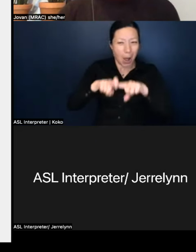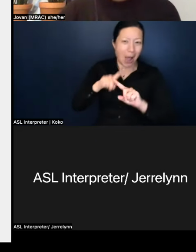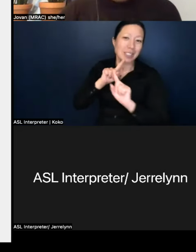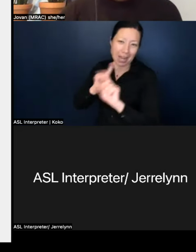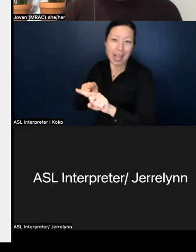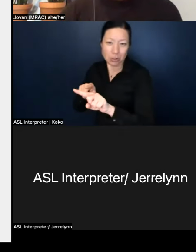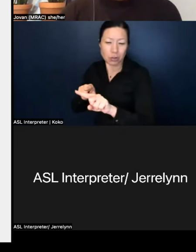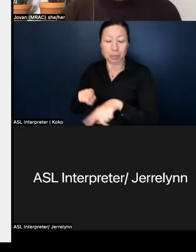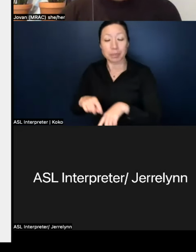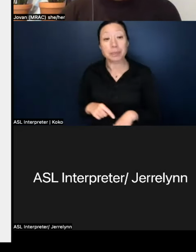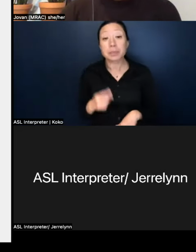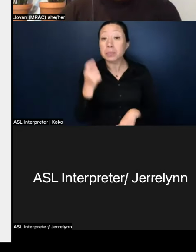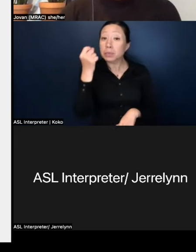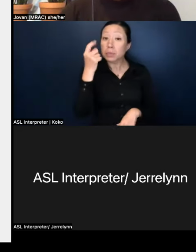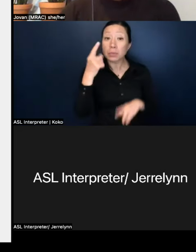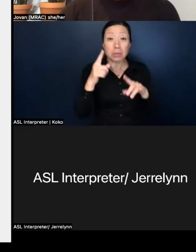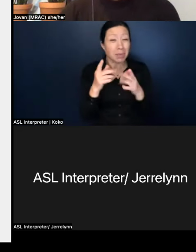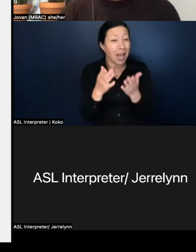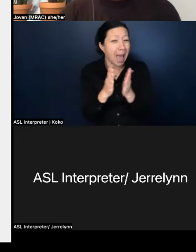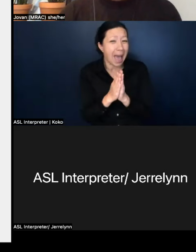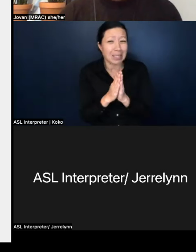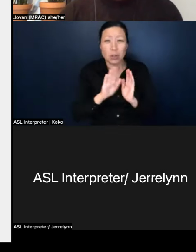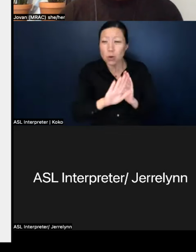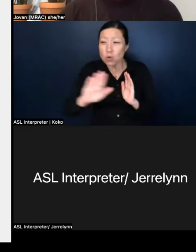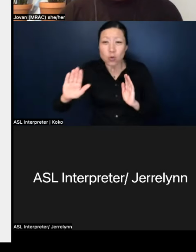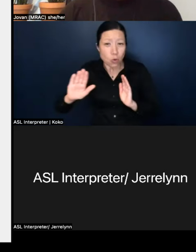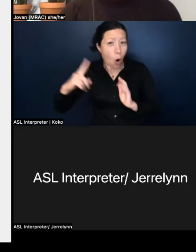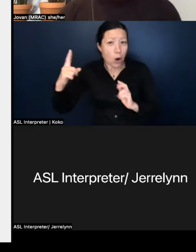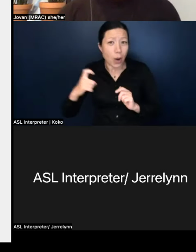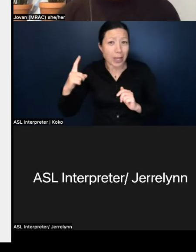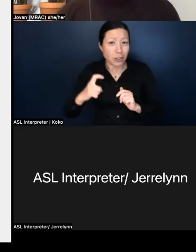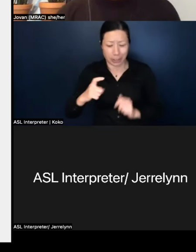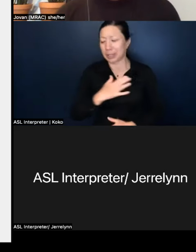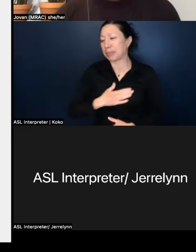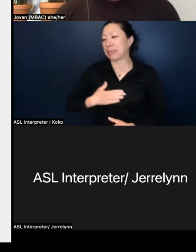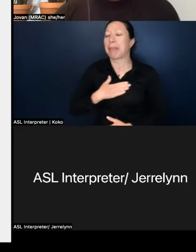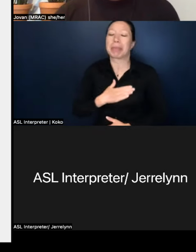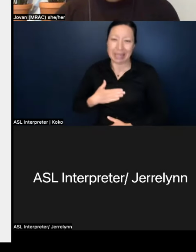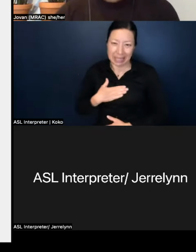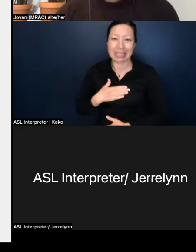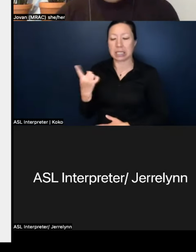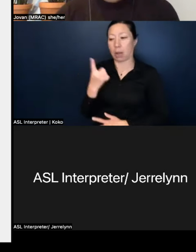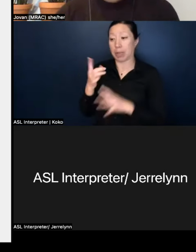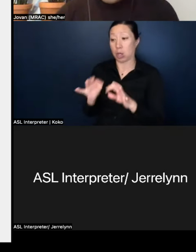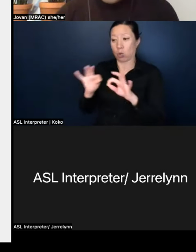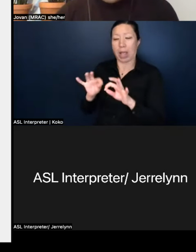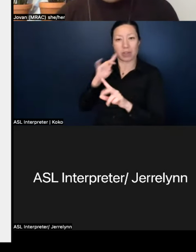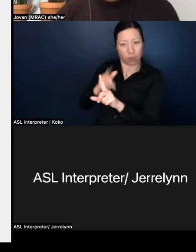that might be relevant to others, as well as yourself. If you have questions that are specific to your situation,